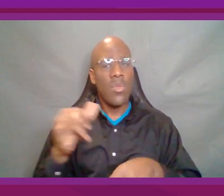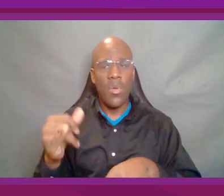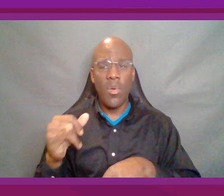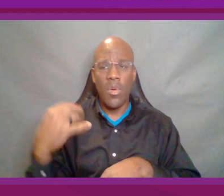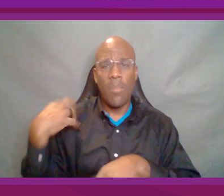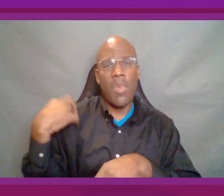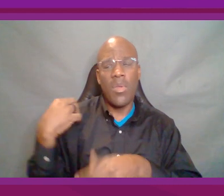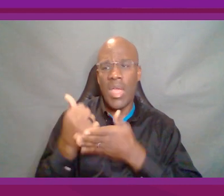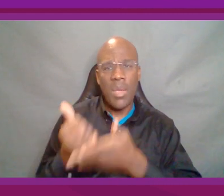[SEVANA]: Hello everyone!